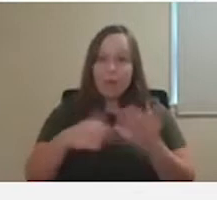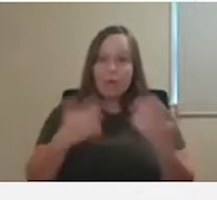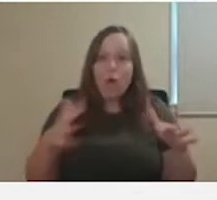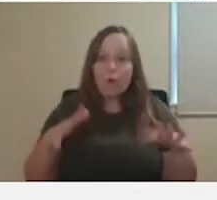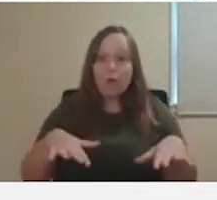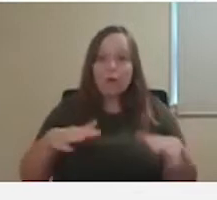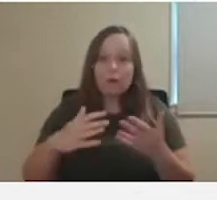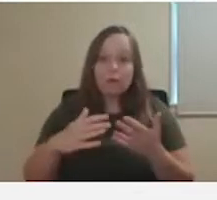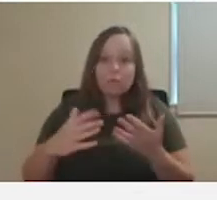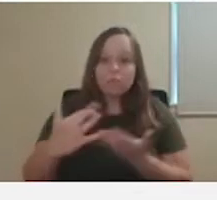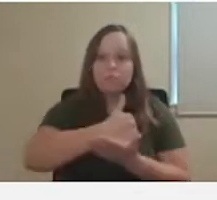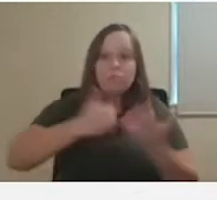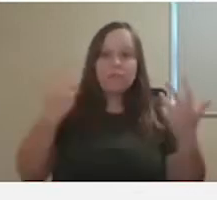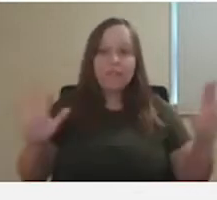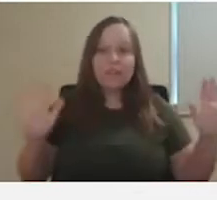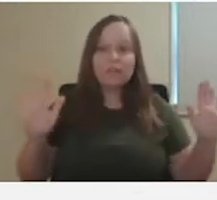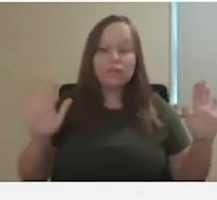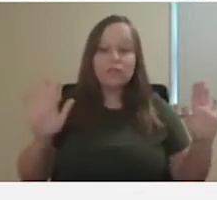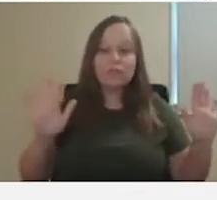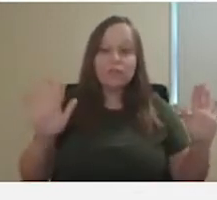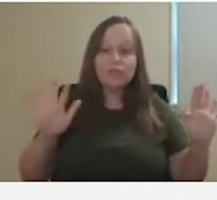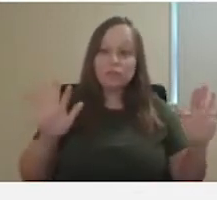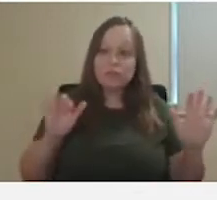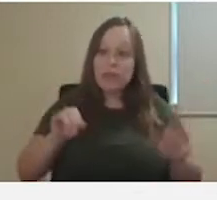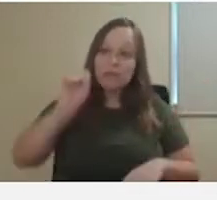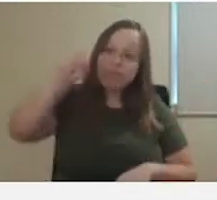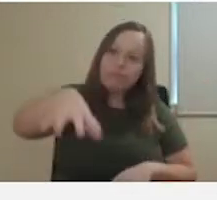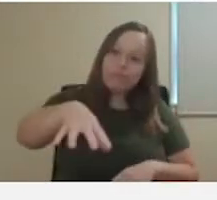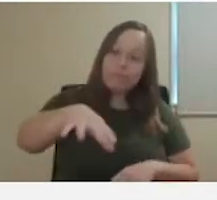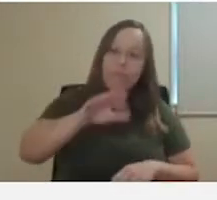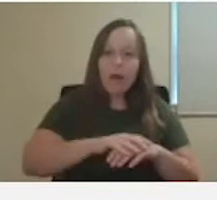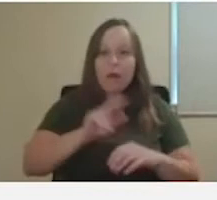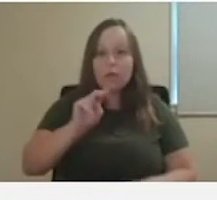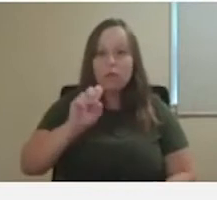for that day already if you drop it in there on November 3,